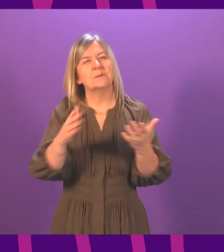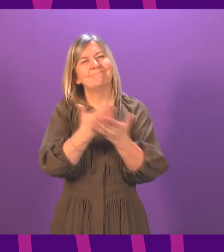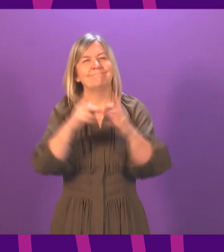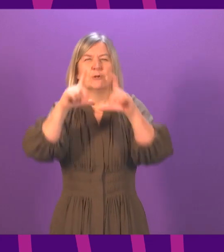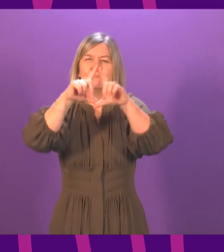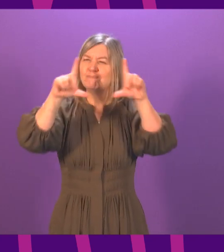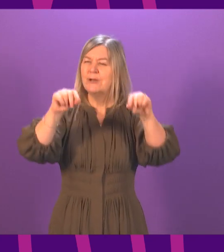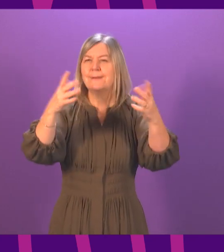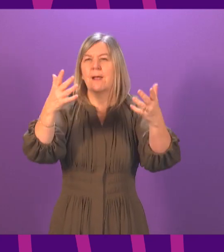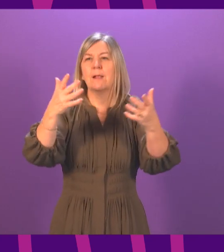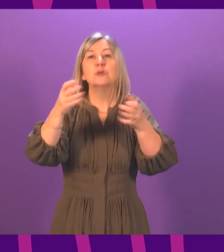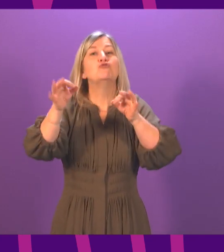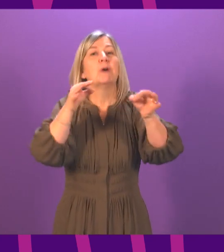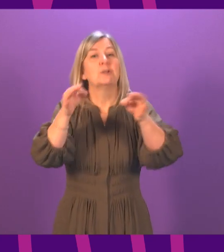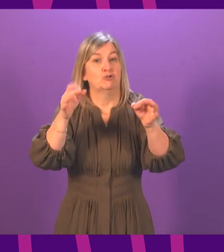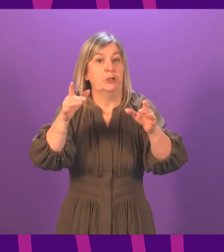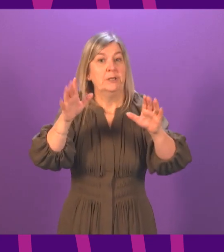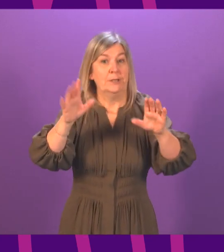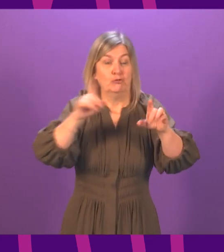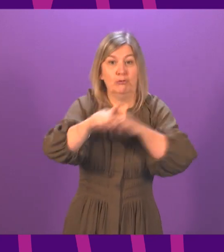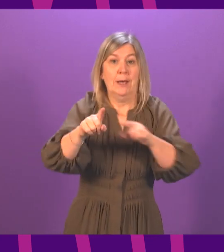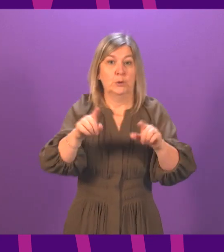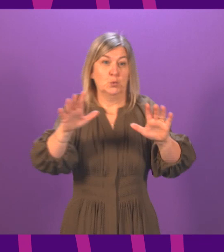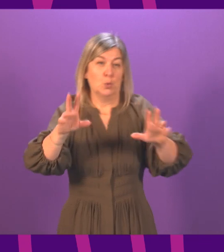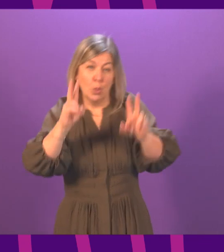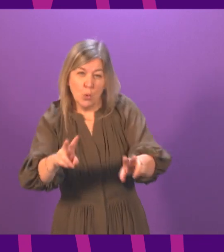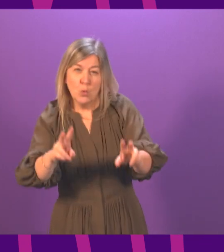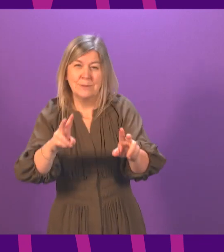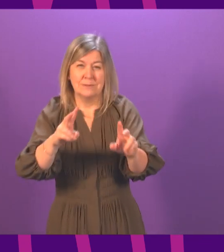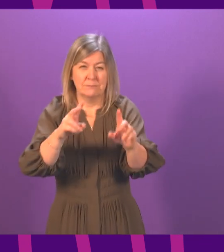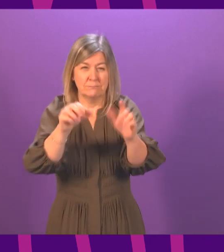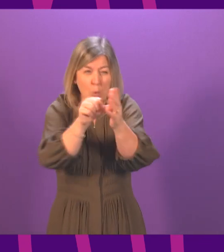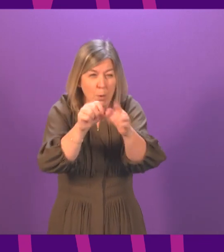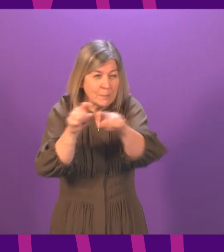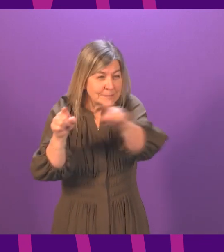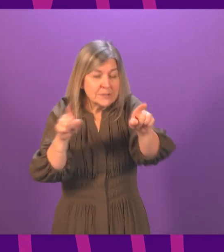deal with the situation that it is facing. Considerations for the strategy will include the